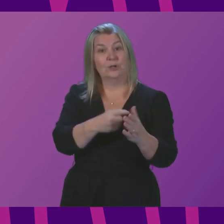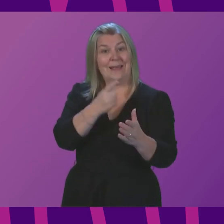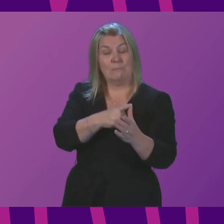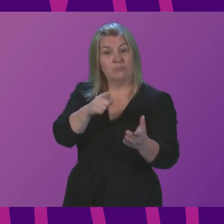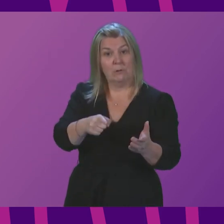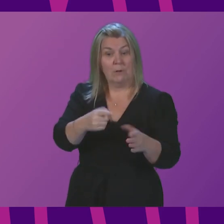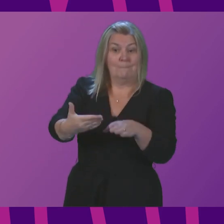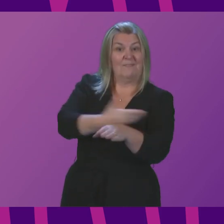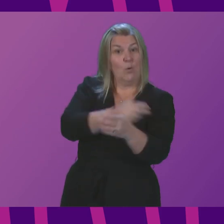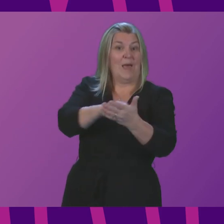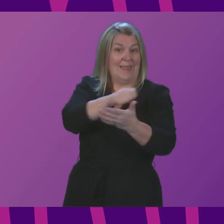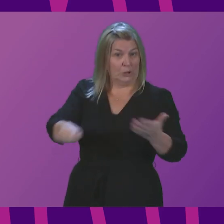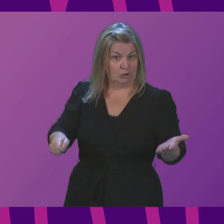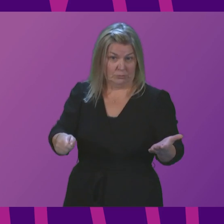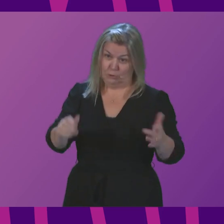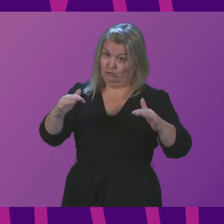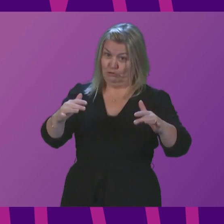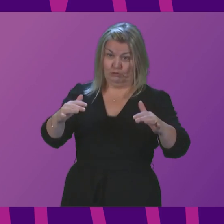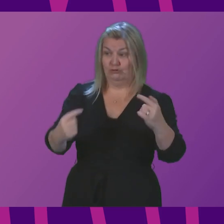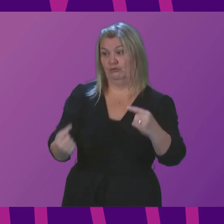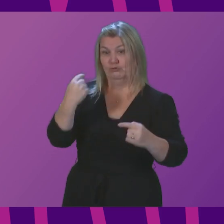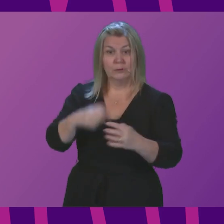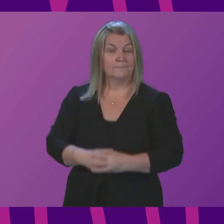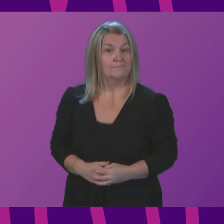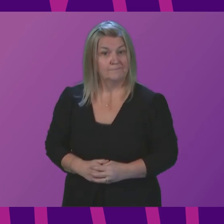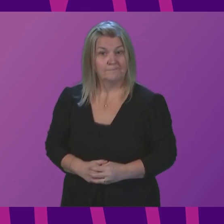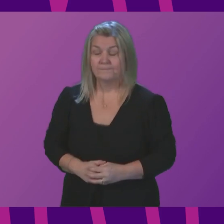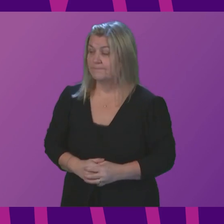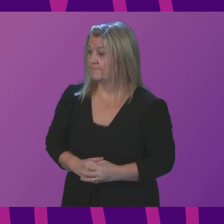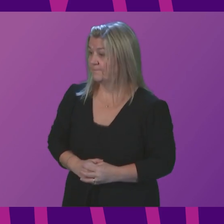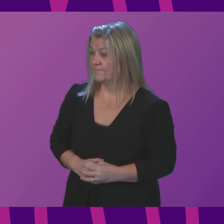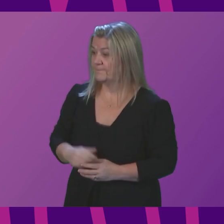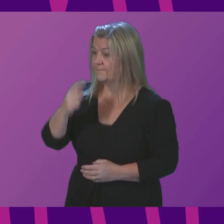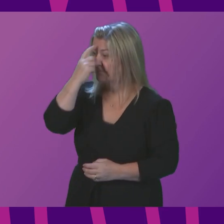was before the election.